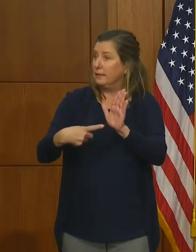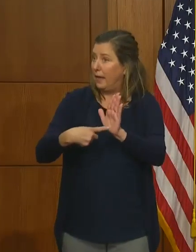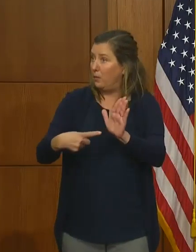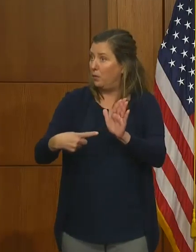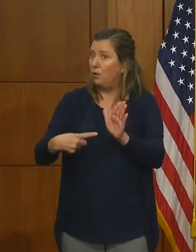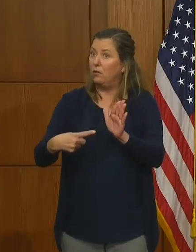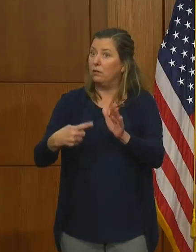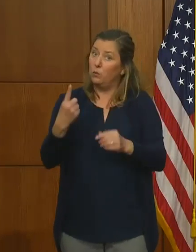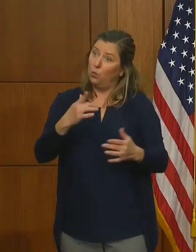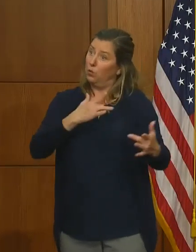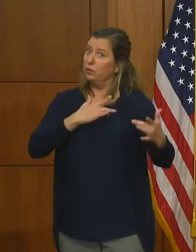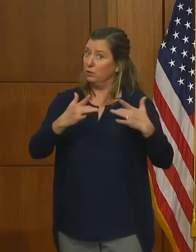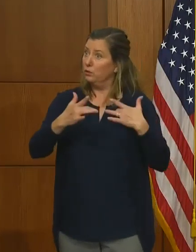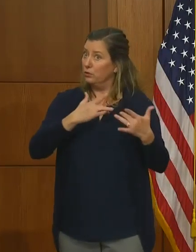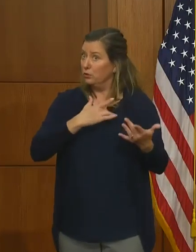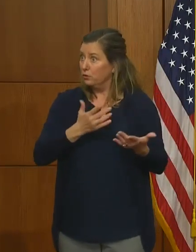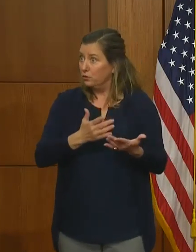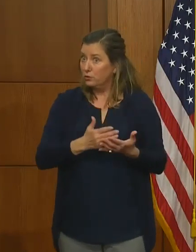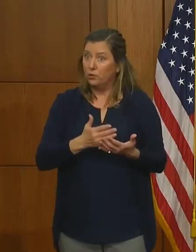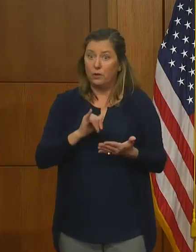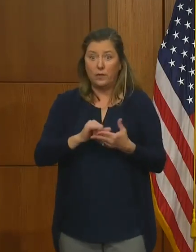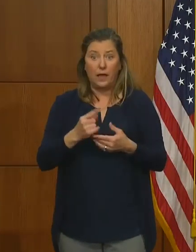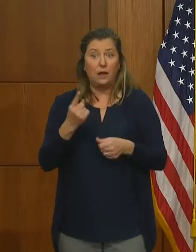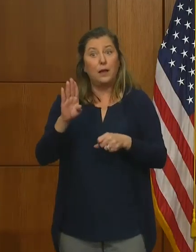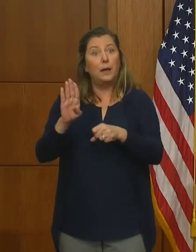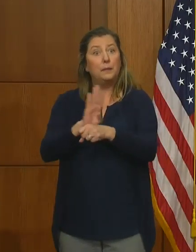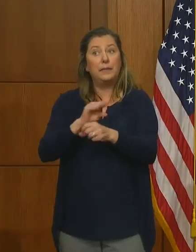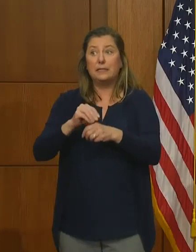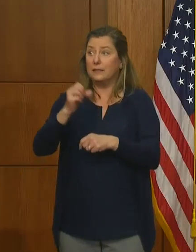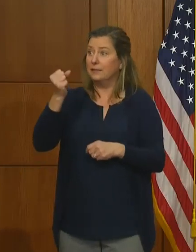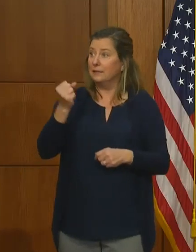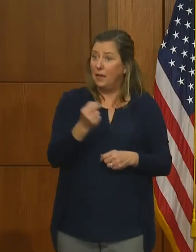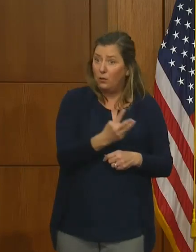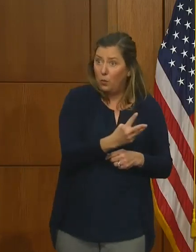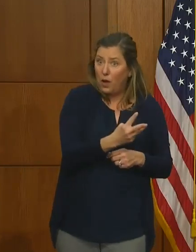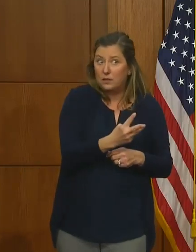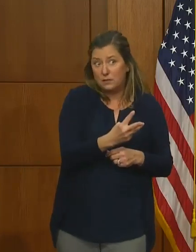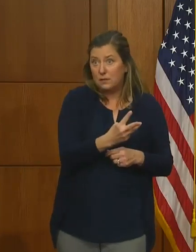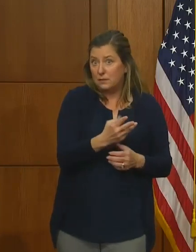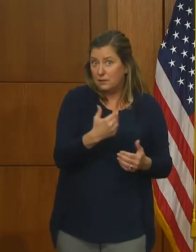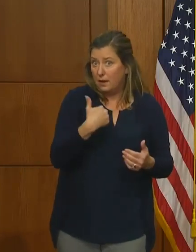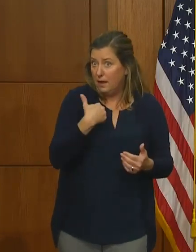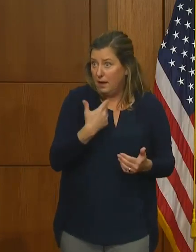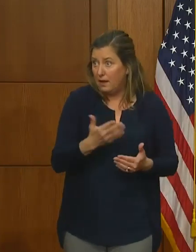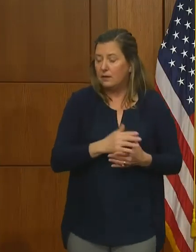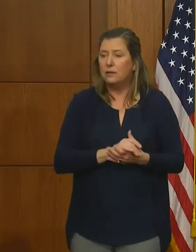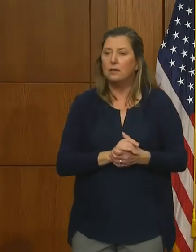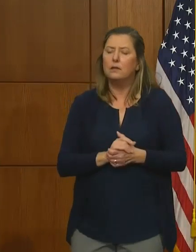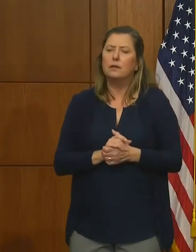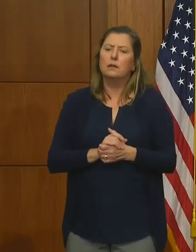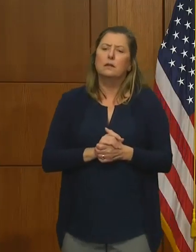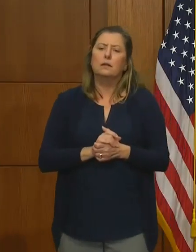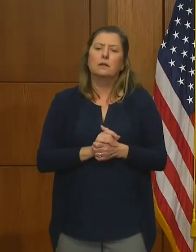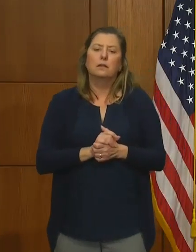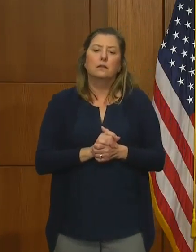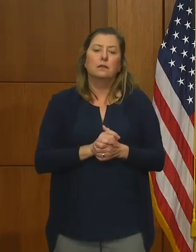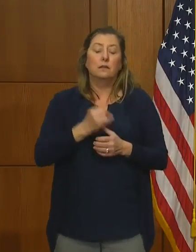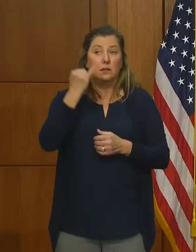NOW I'LL GIVE YOU ONE QUICK EXAMPLE. OF CONCERN THAT- A